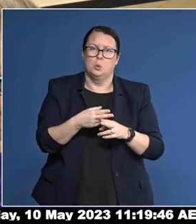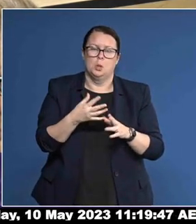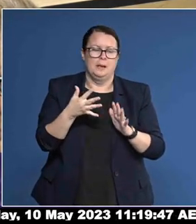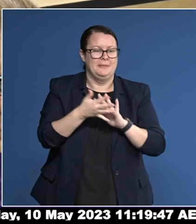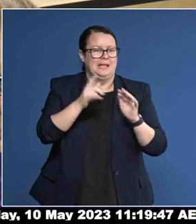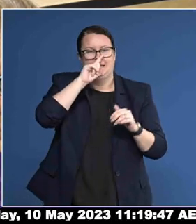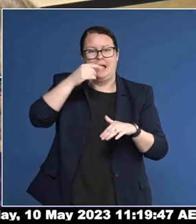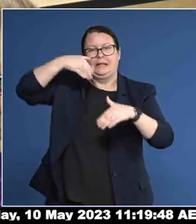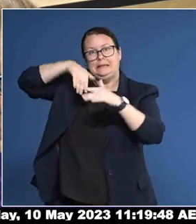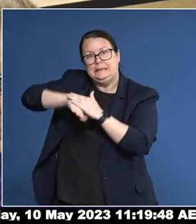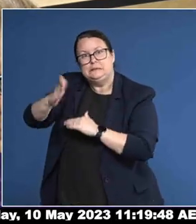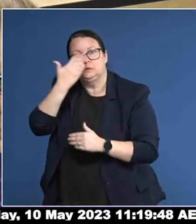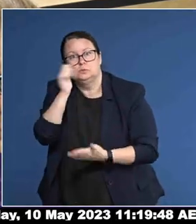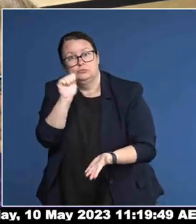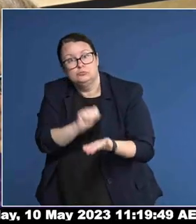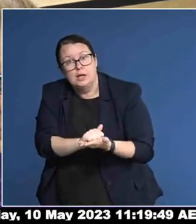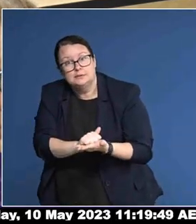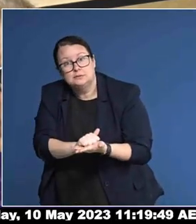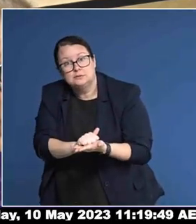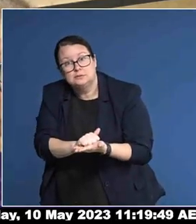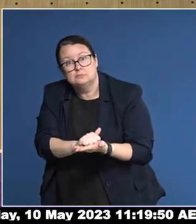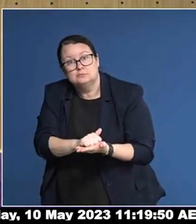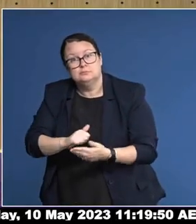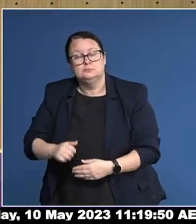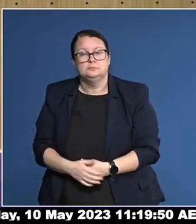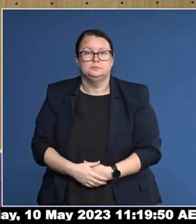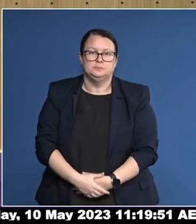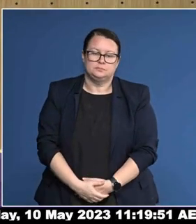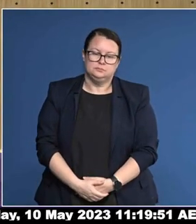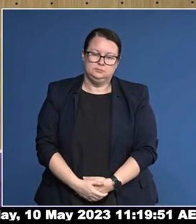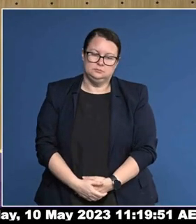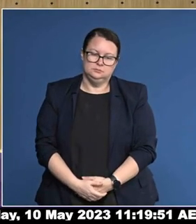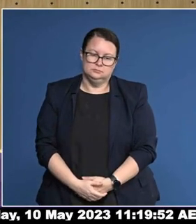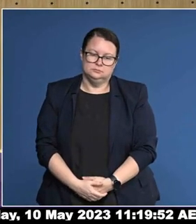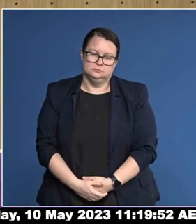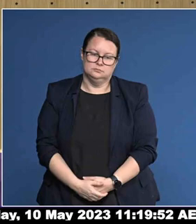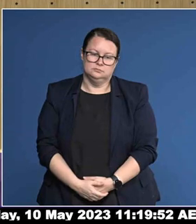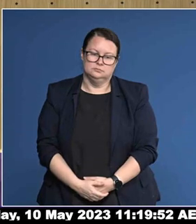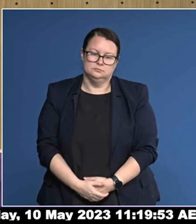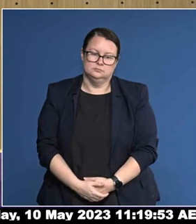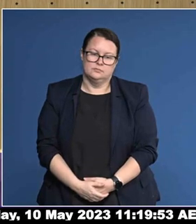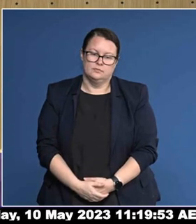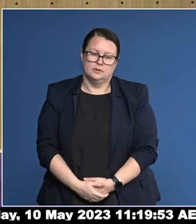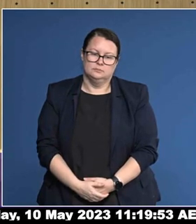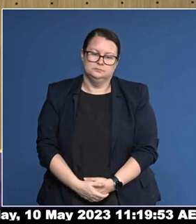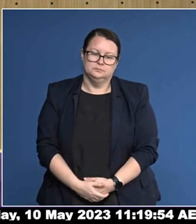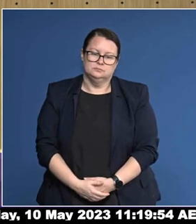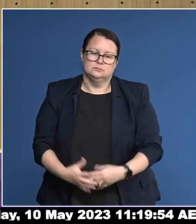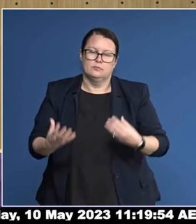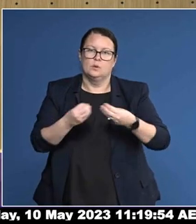person at a school? MS STEVENSON: Even with the narrow definition, the principals had -